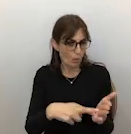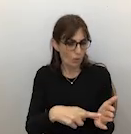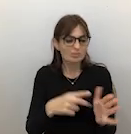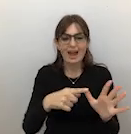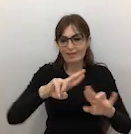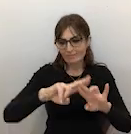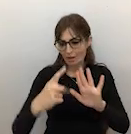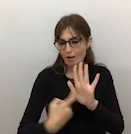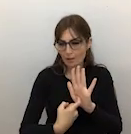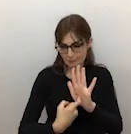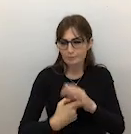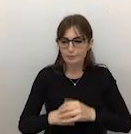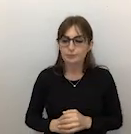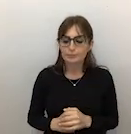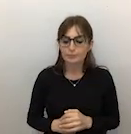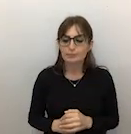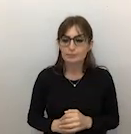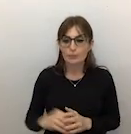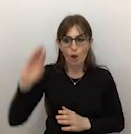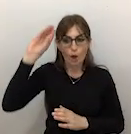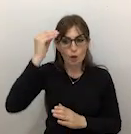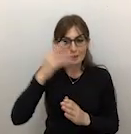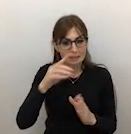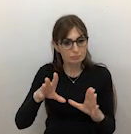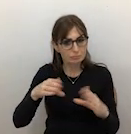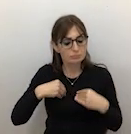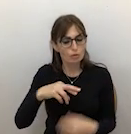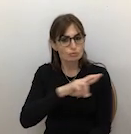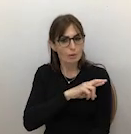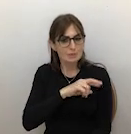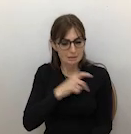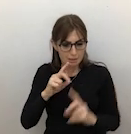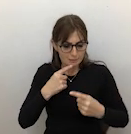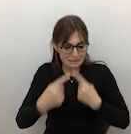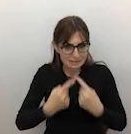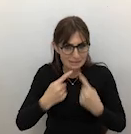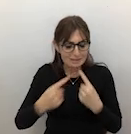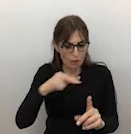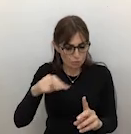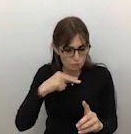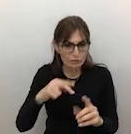or AFR. The committee can be given the responsibility to undertake a detailed review of the AFR